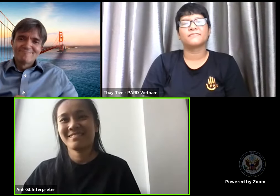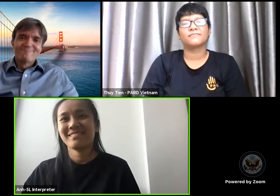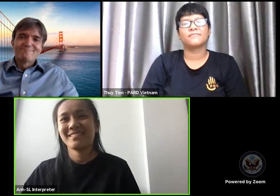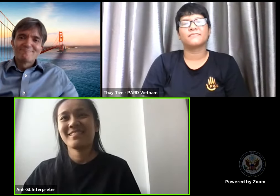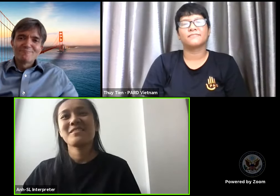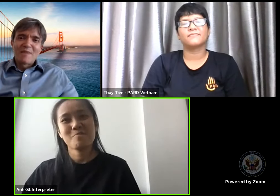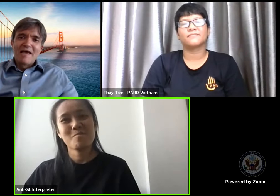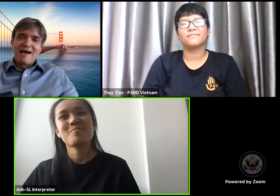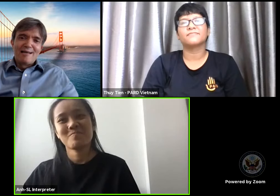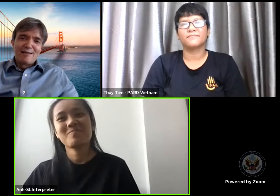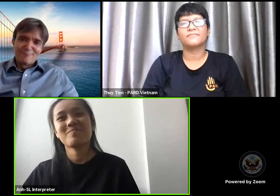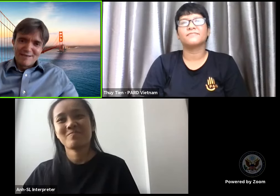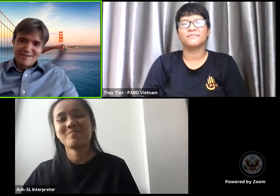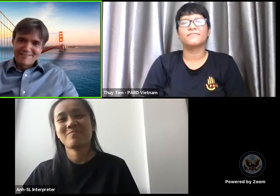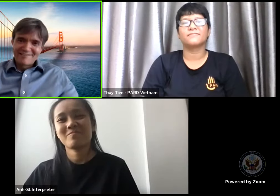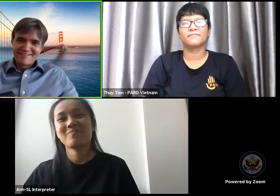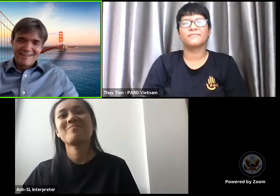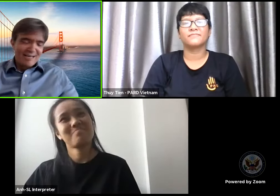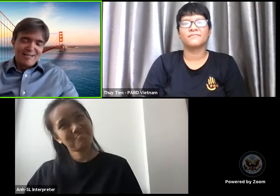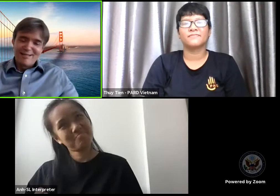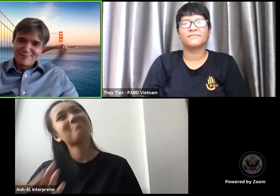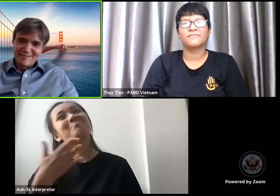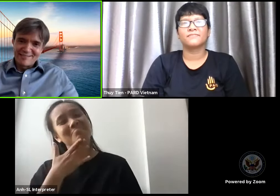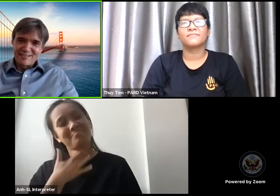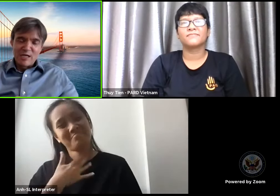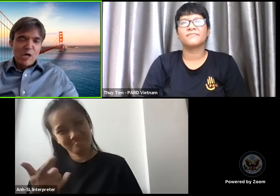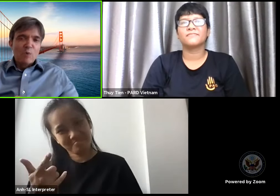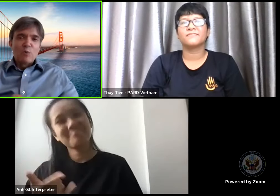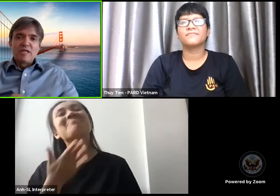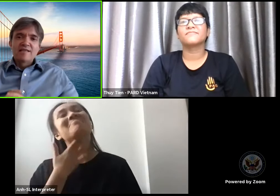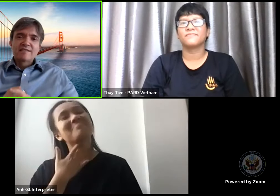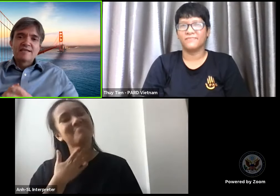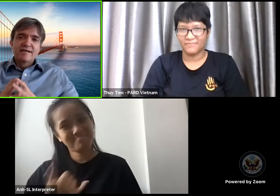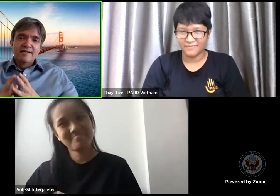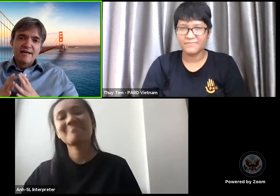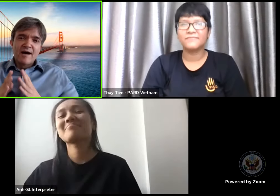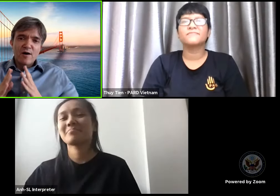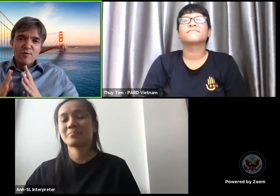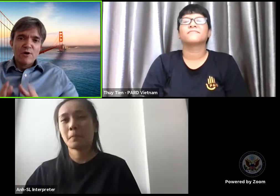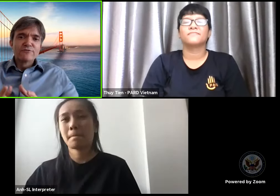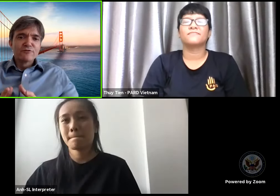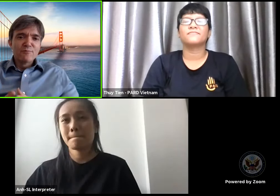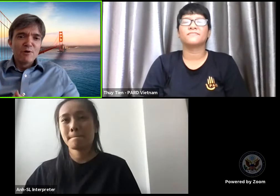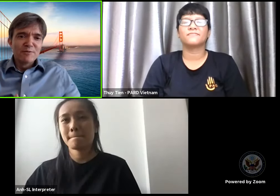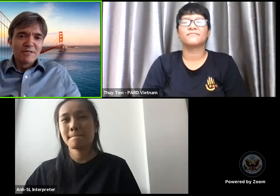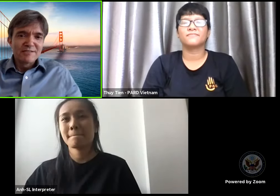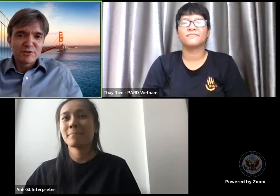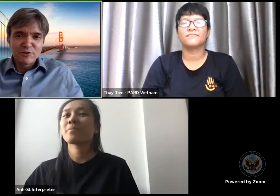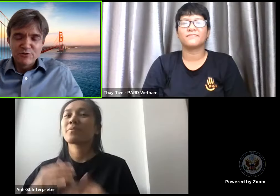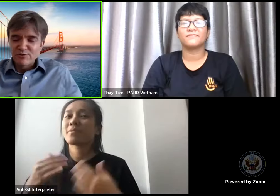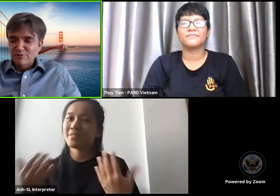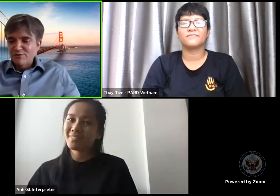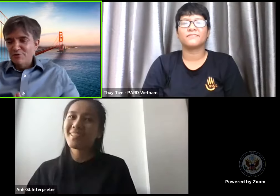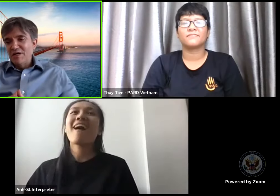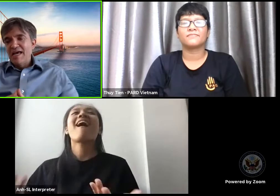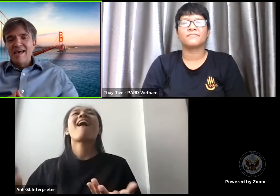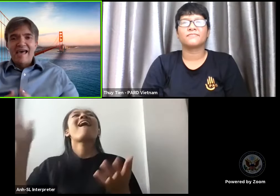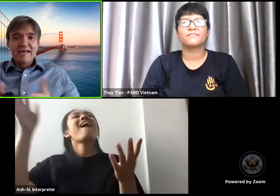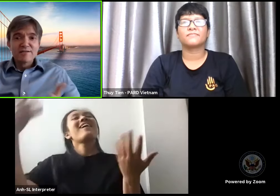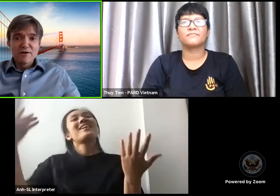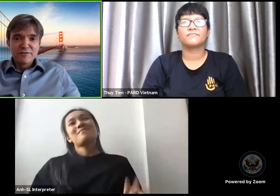[Jason] I love that, I love that. Well that's a wonderful moment to end our